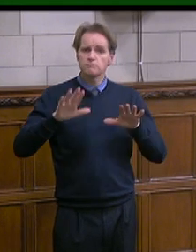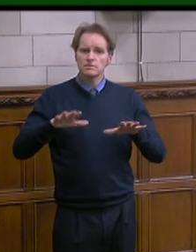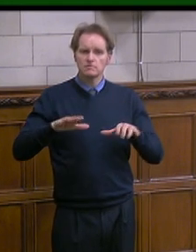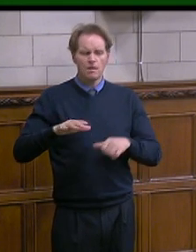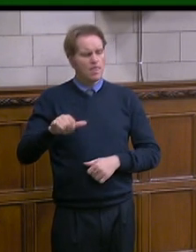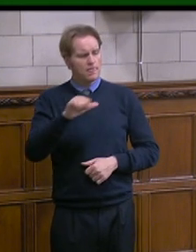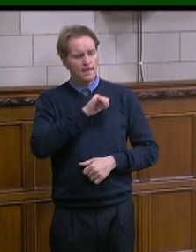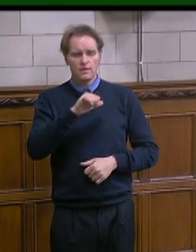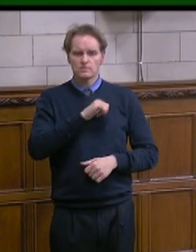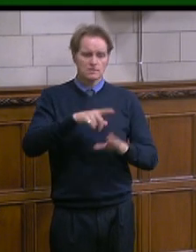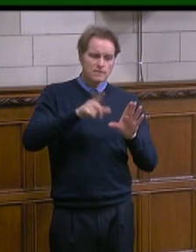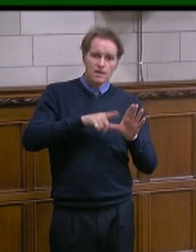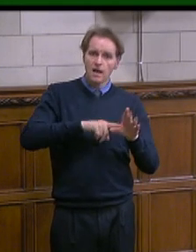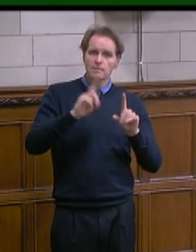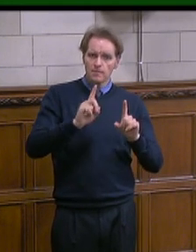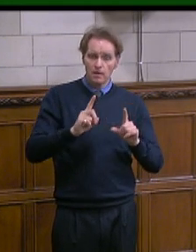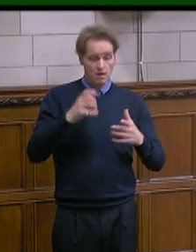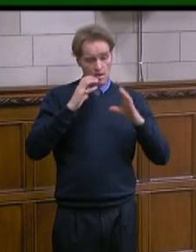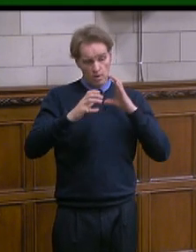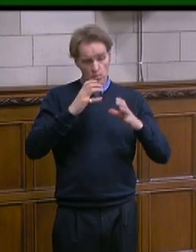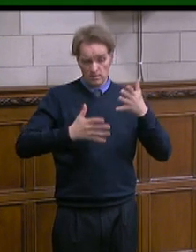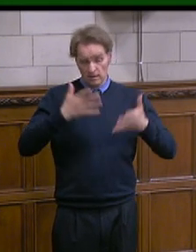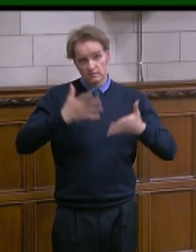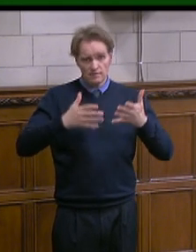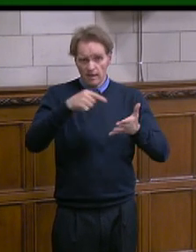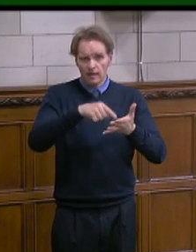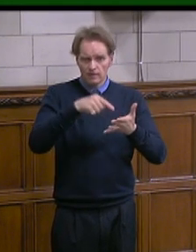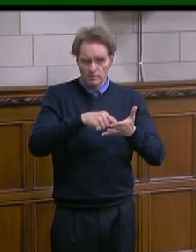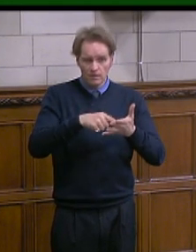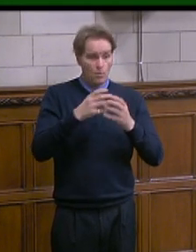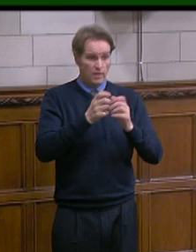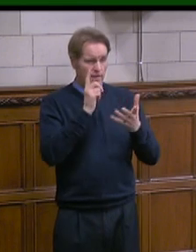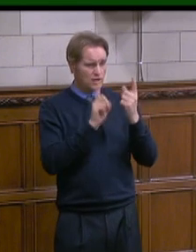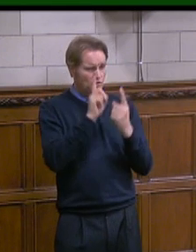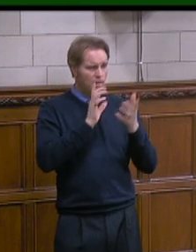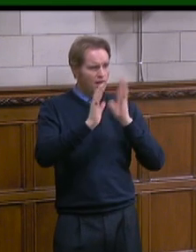is a primary method of communication with each other and the world that Turkish, Japanese,